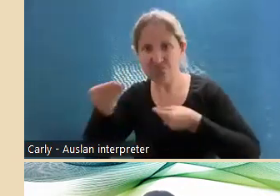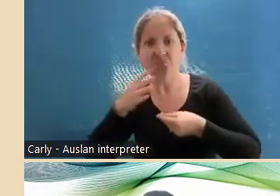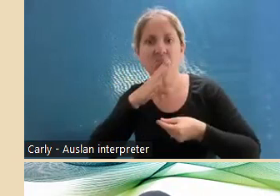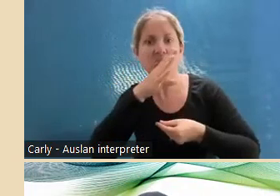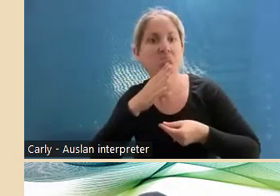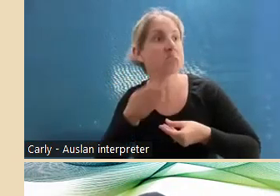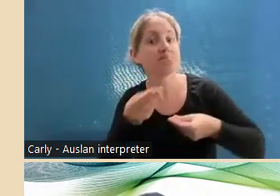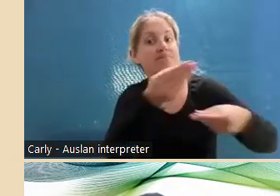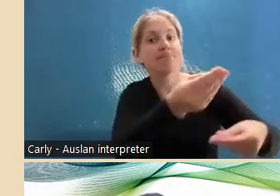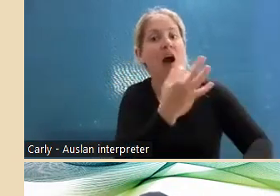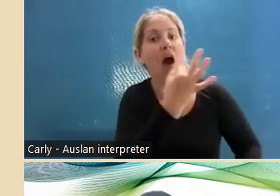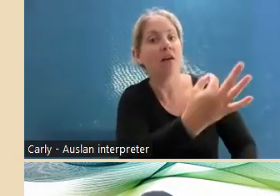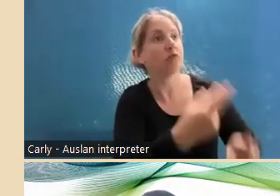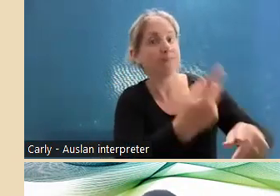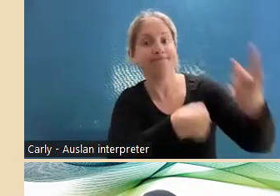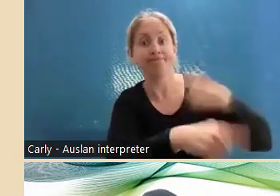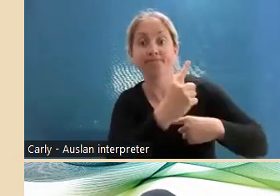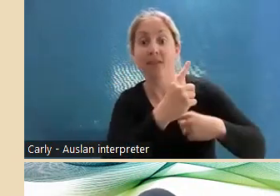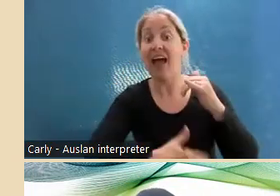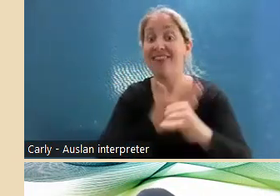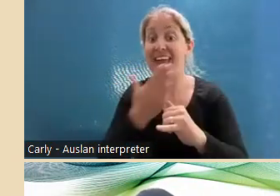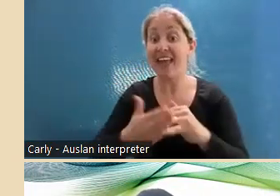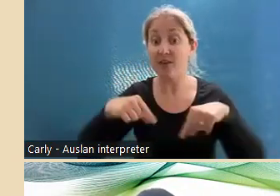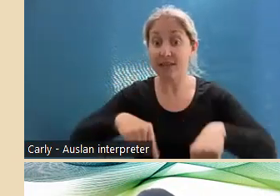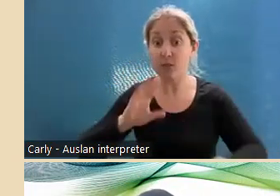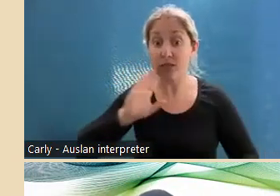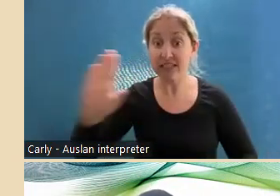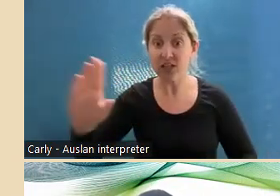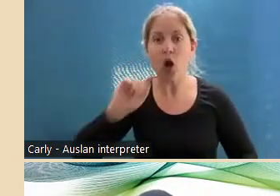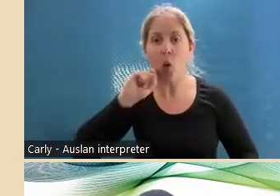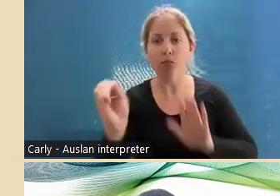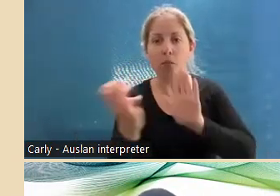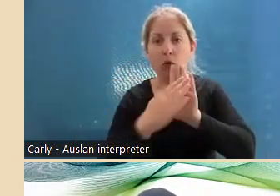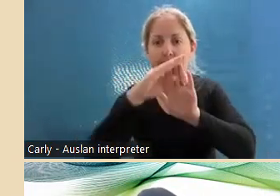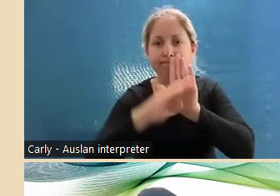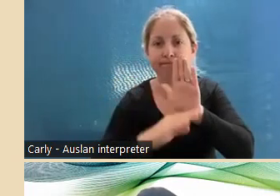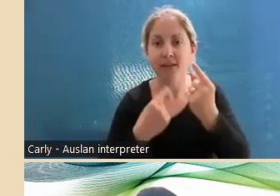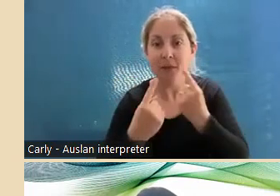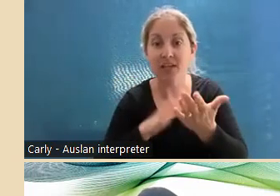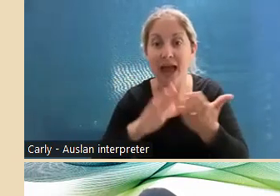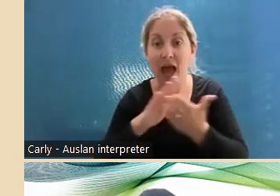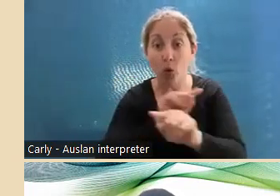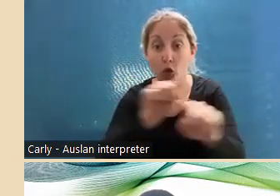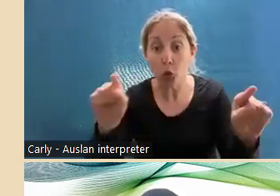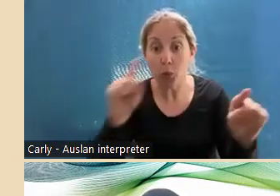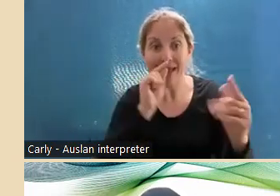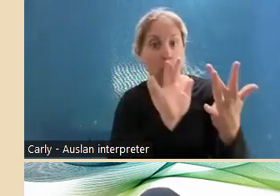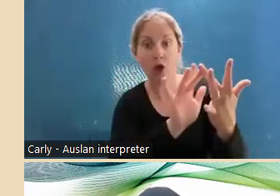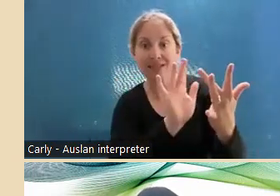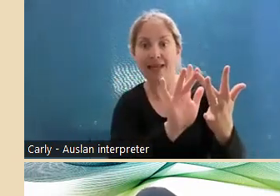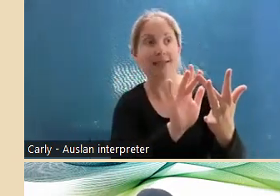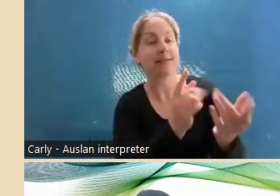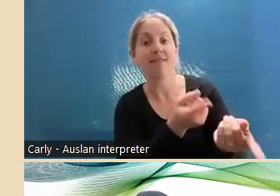At the end of this presentation we'll put up details on how to contact the Advice Service